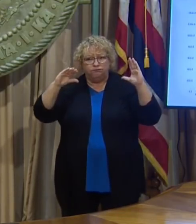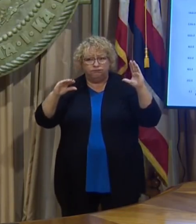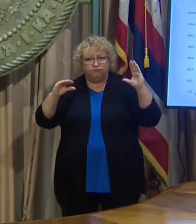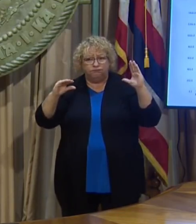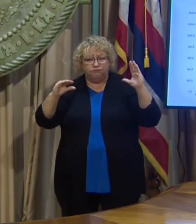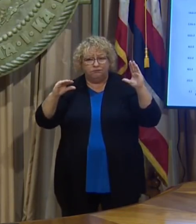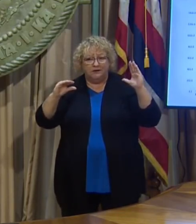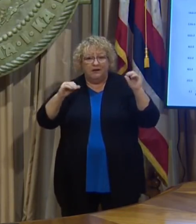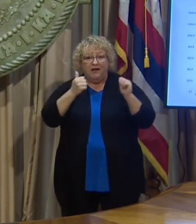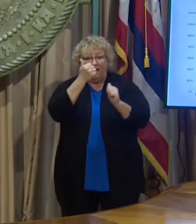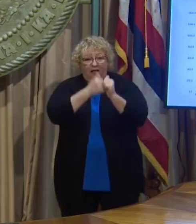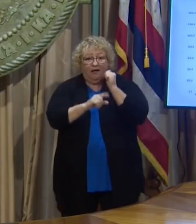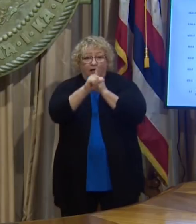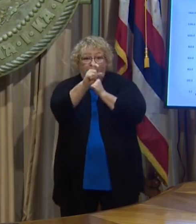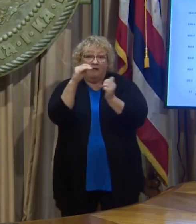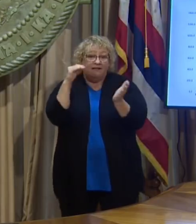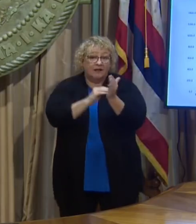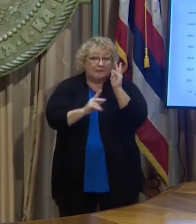MARCH 7 TO APRIL 18TH,.